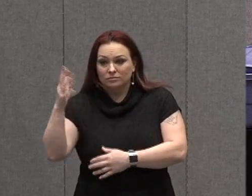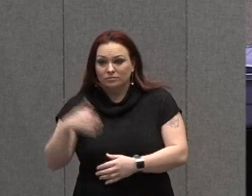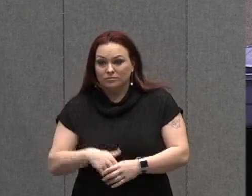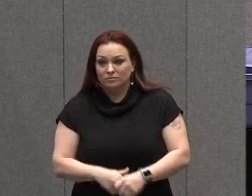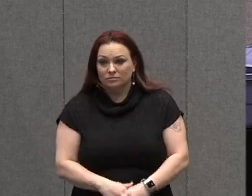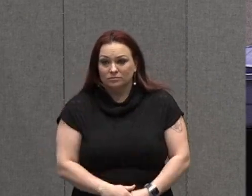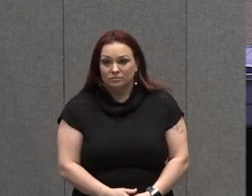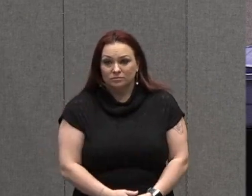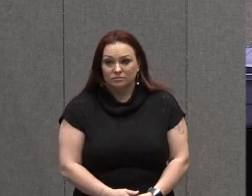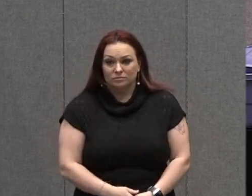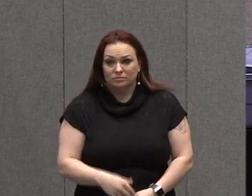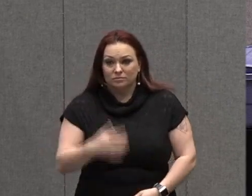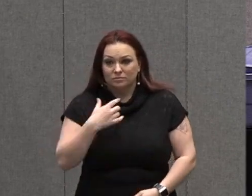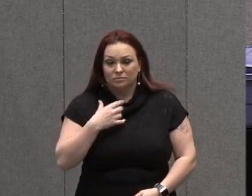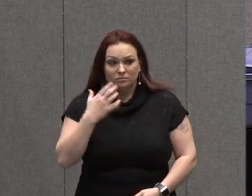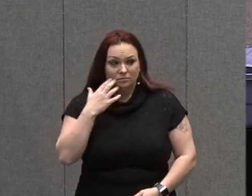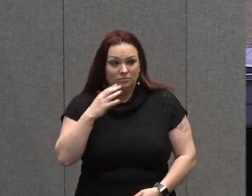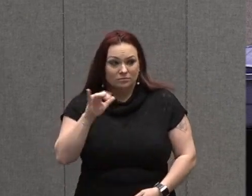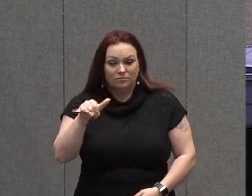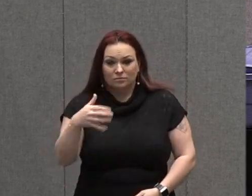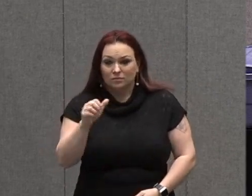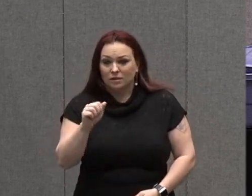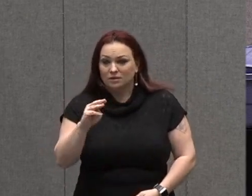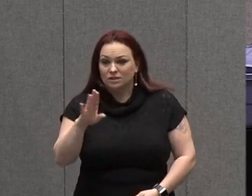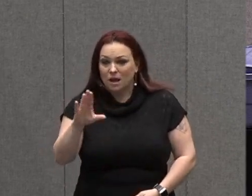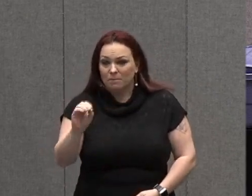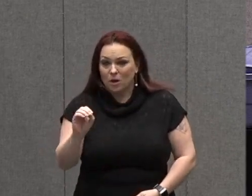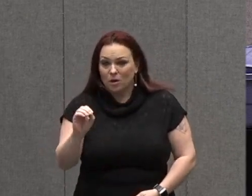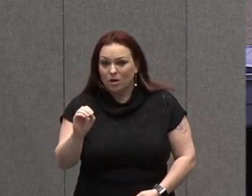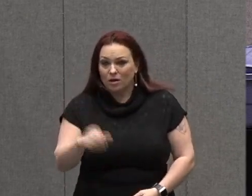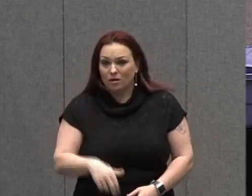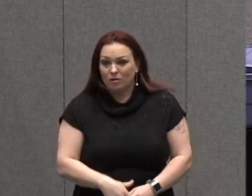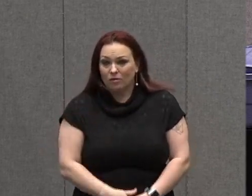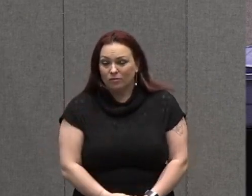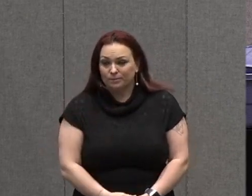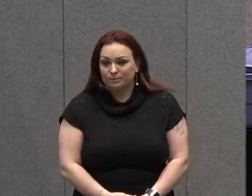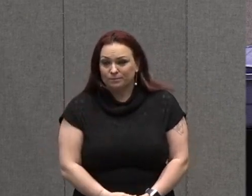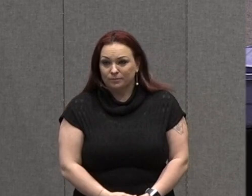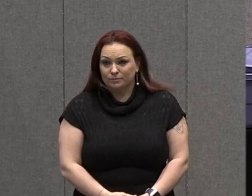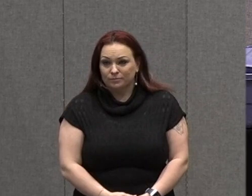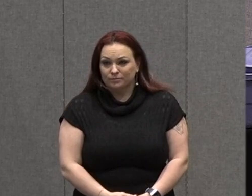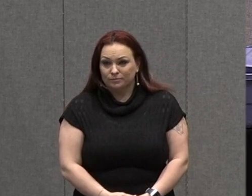Jambo sana, jambo.